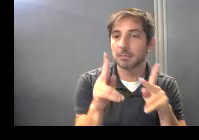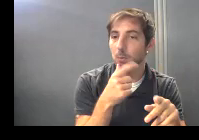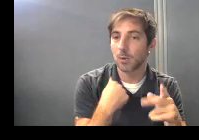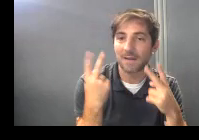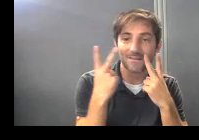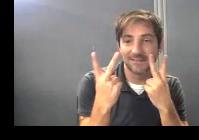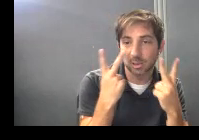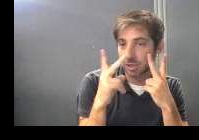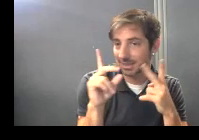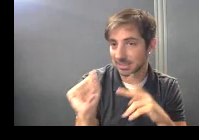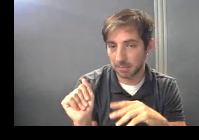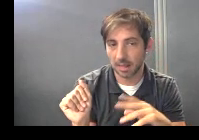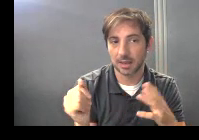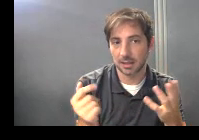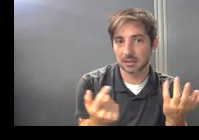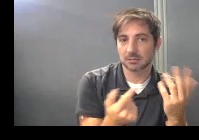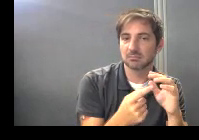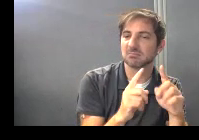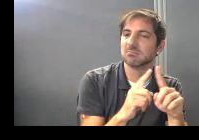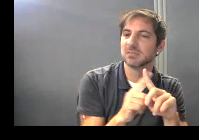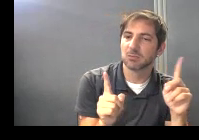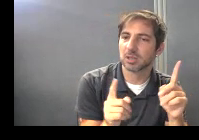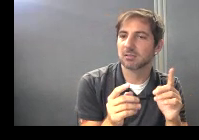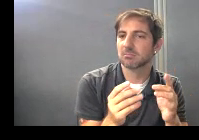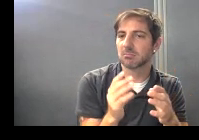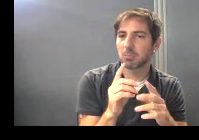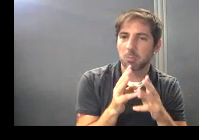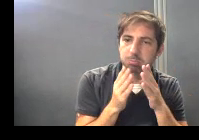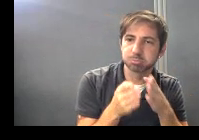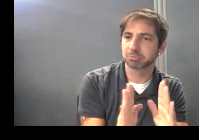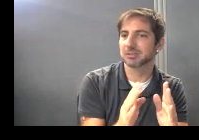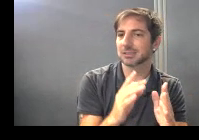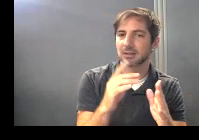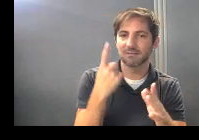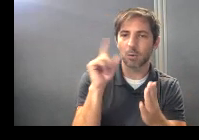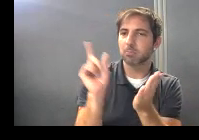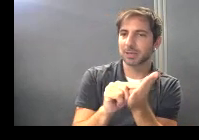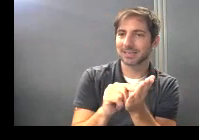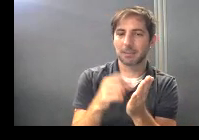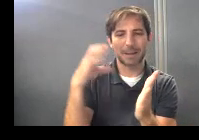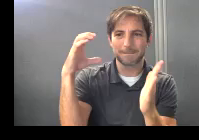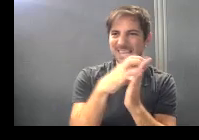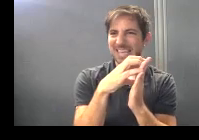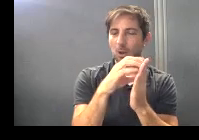ON ALTERNATE FORMAT FOR PRINT MATERIALS INCLUDING LARGE PRINT AND BRAILLE AND AUDIO AS WELL